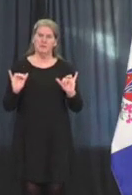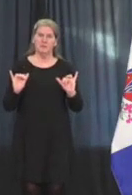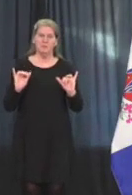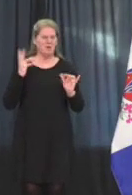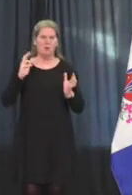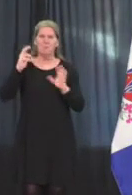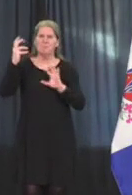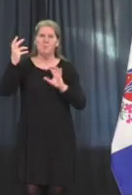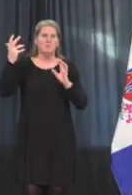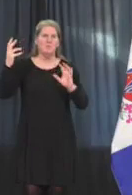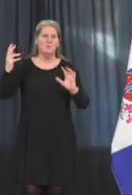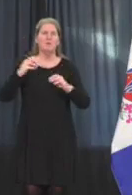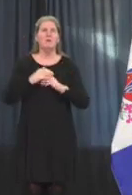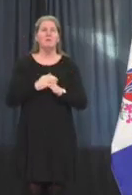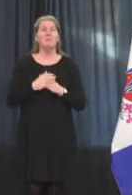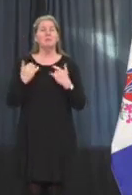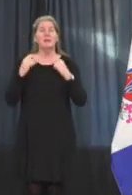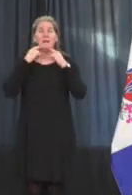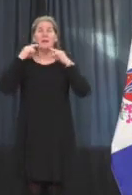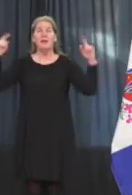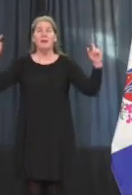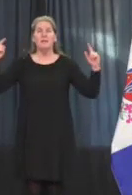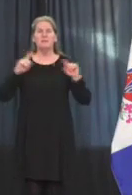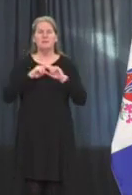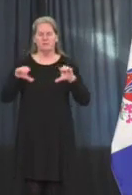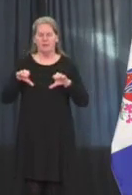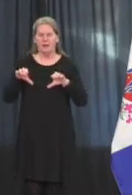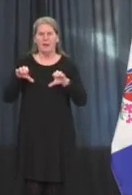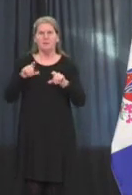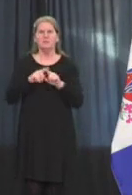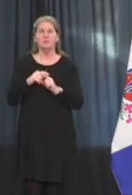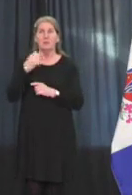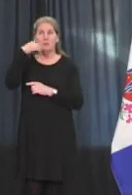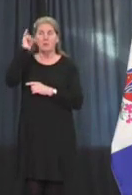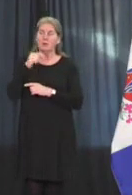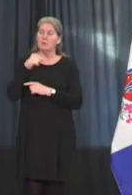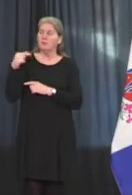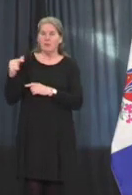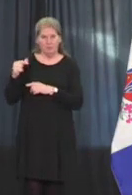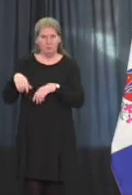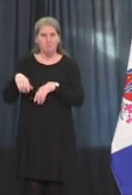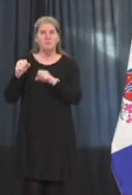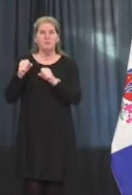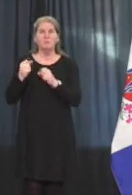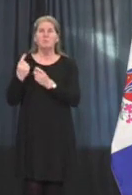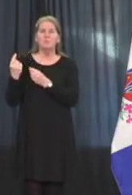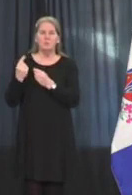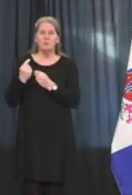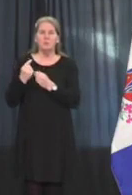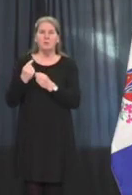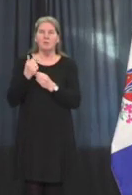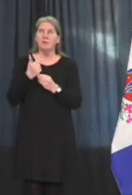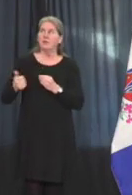TODAY WE'RE ANNOUNCING IMPORTANT MEASURES THAT THE YUKON GOVERNMENT IS TAKING TO MAKE THE